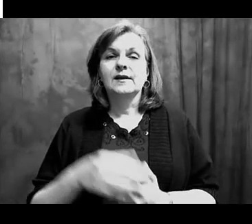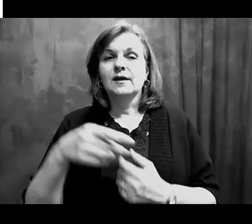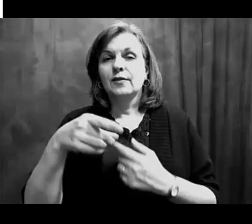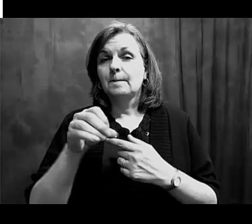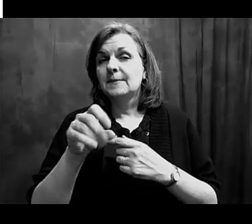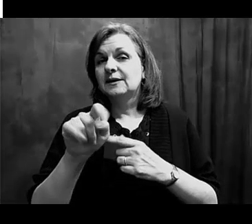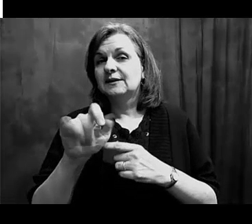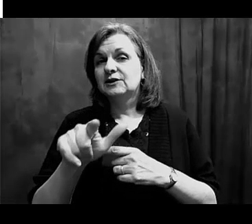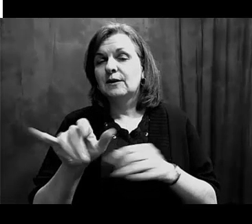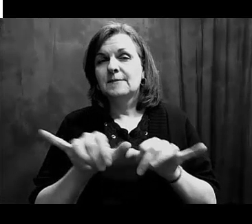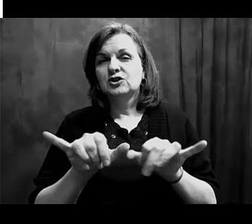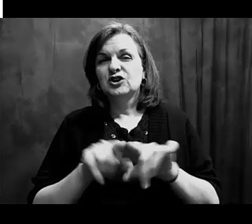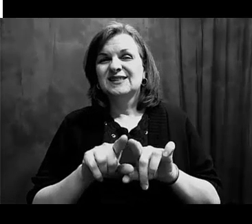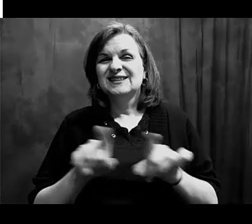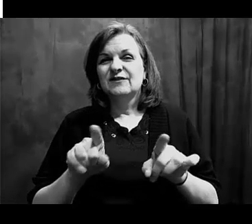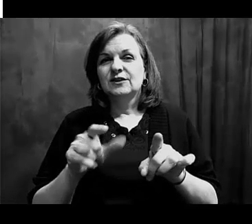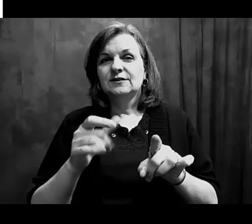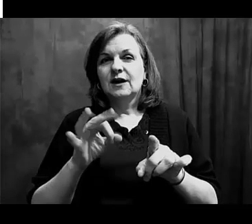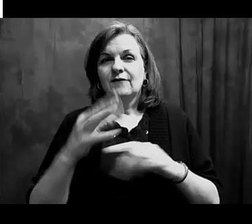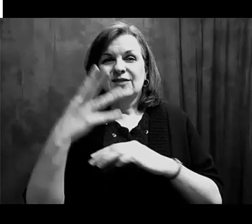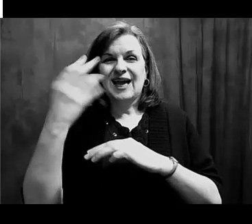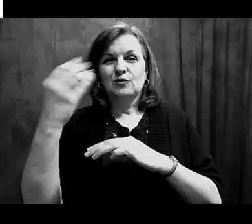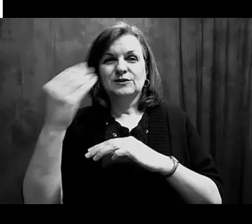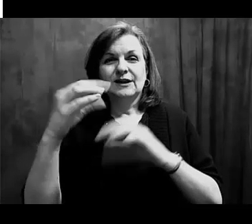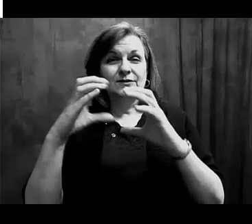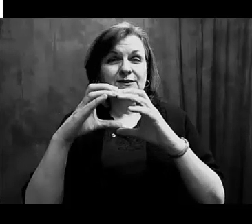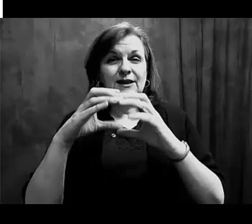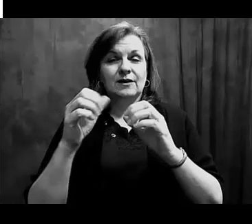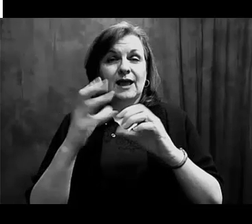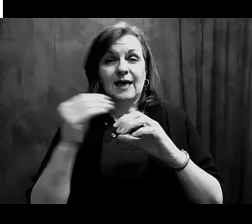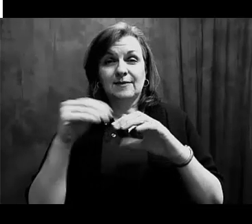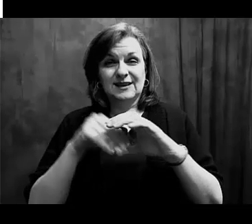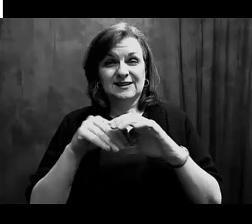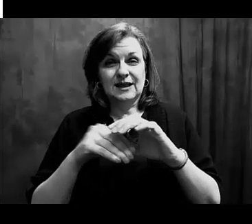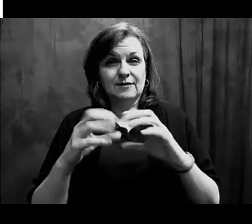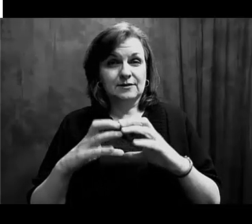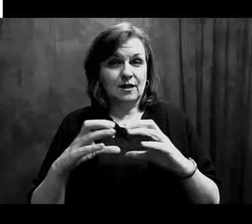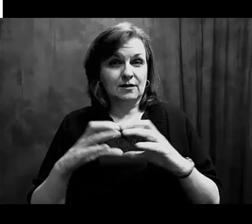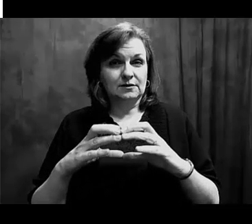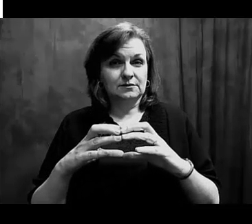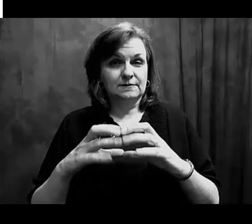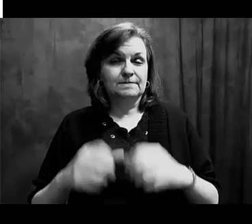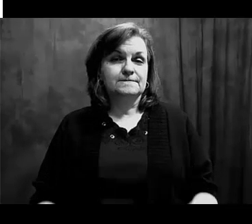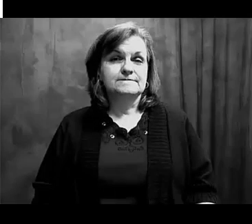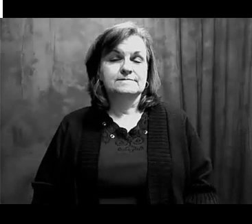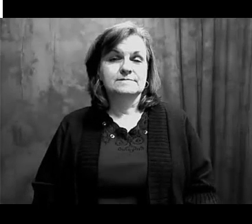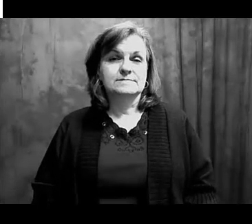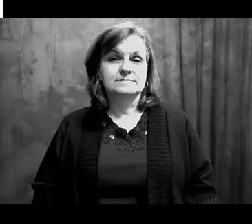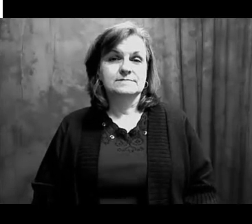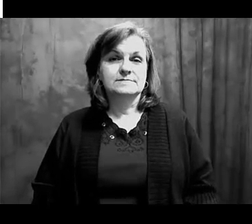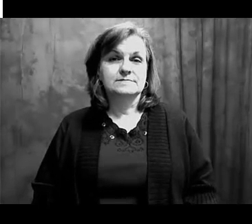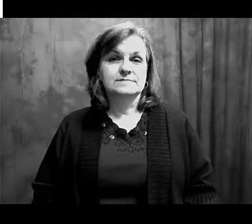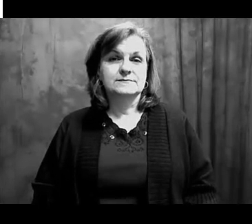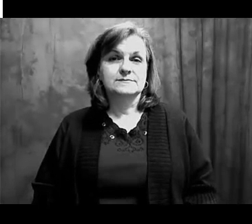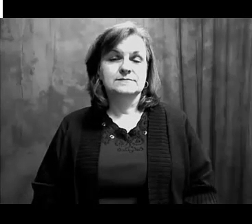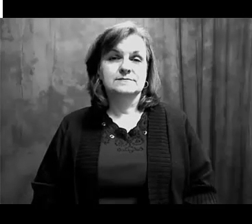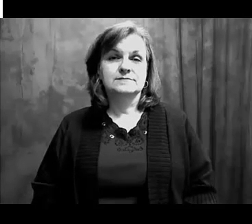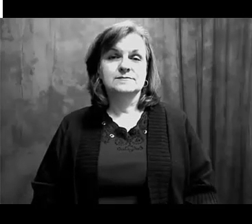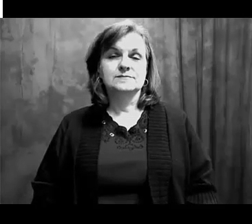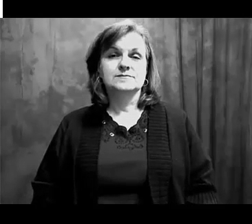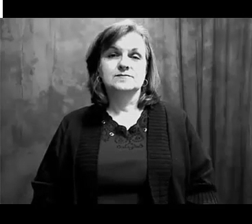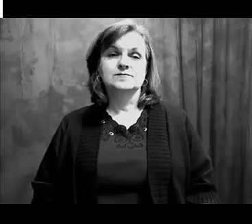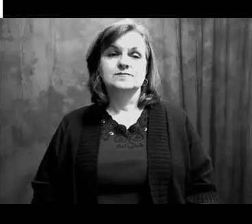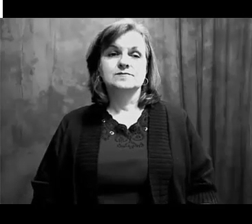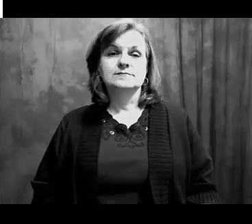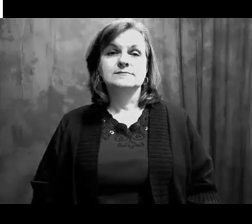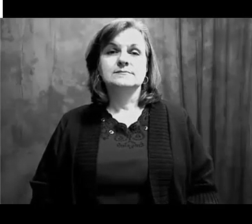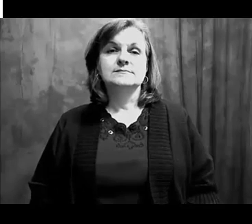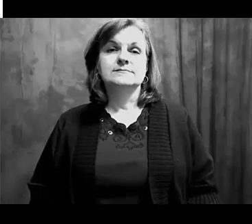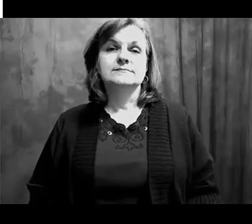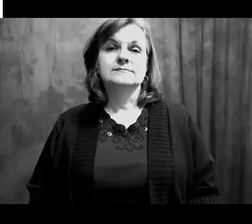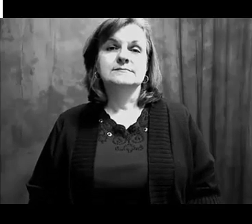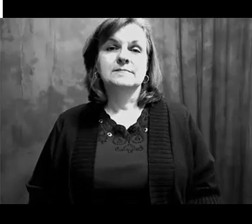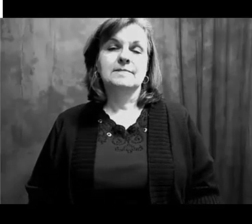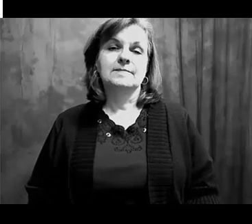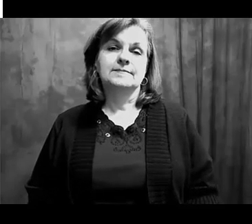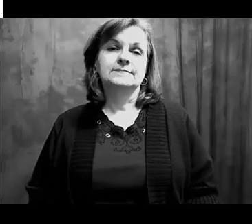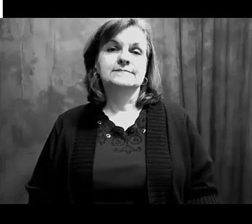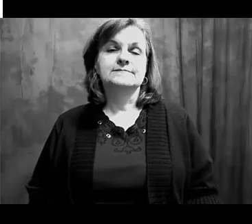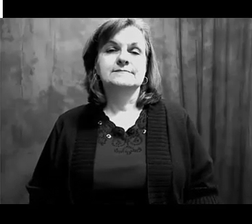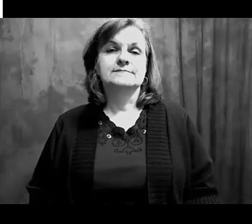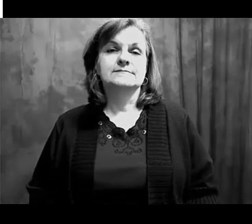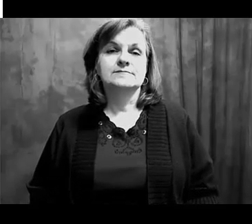between the inside and the outside of the cell